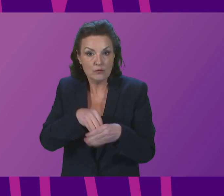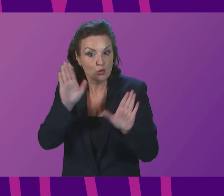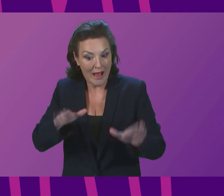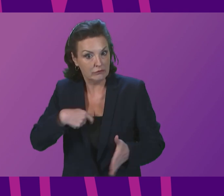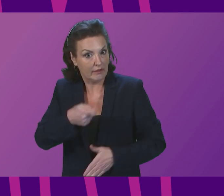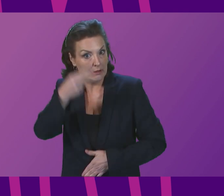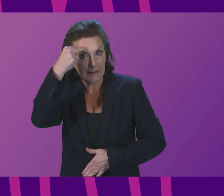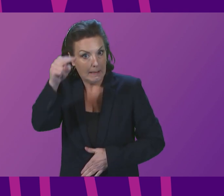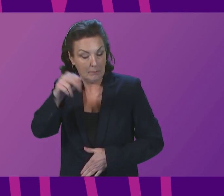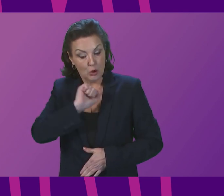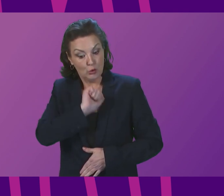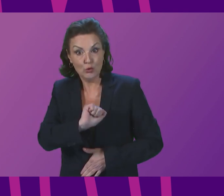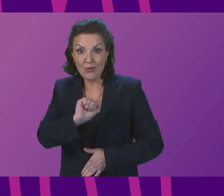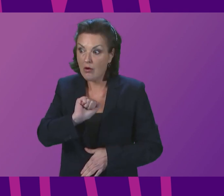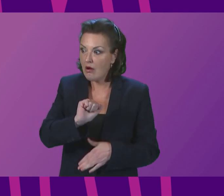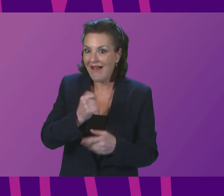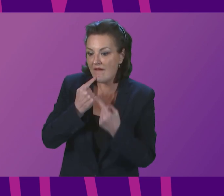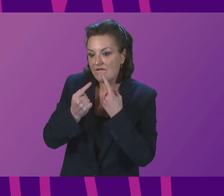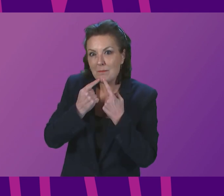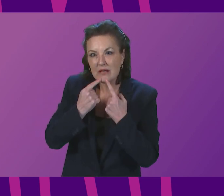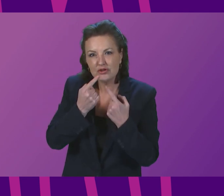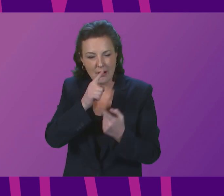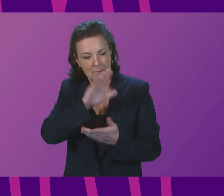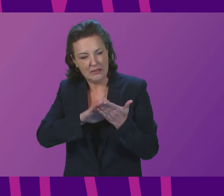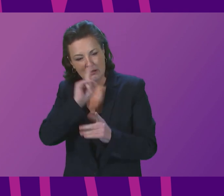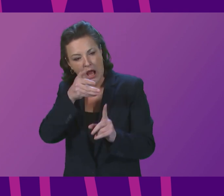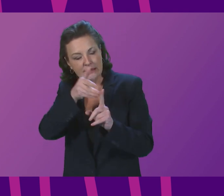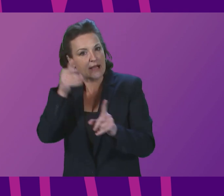and that no data that could identify an individual will be retained.